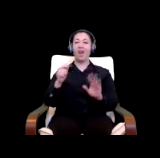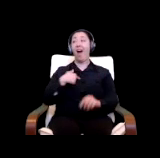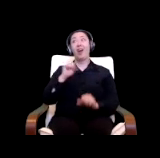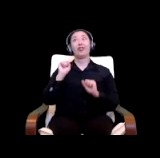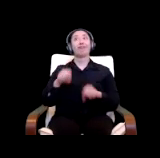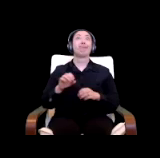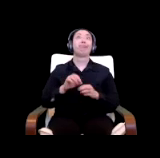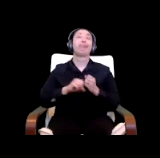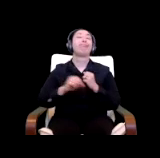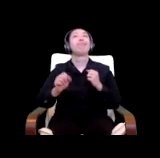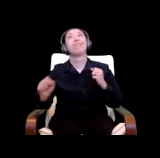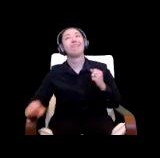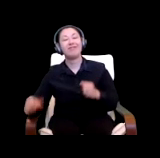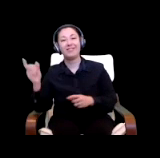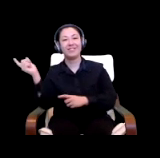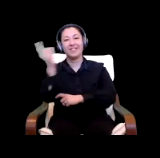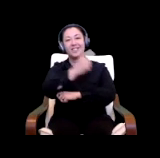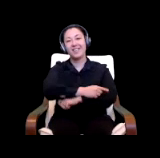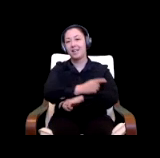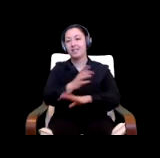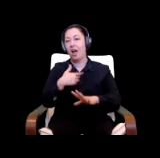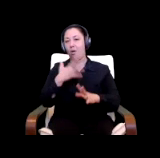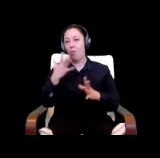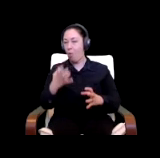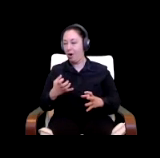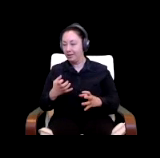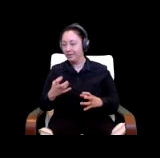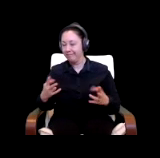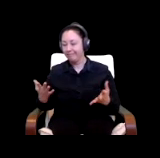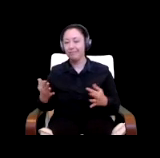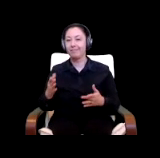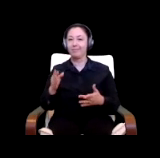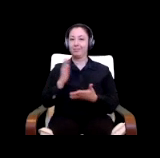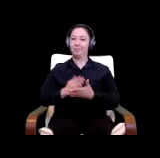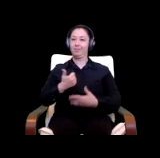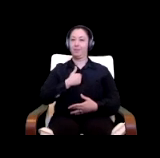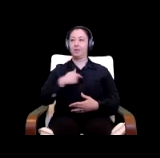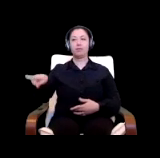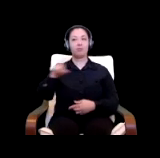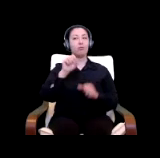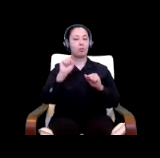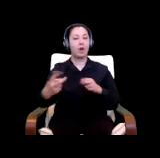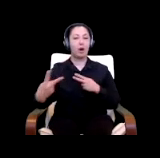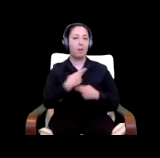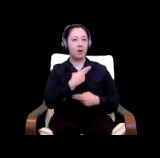don't want to talk too much, feel free to cut me off if I go too long. You can thank